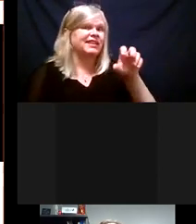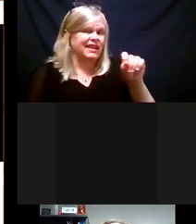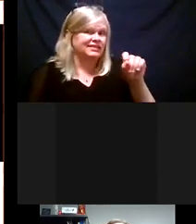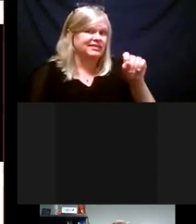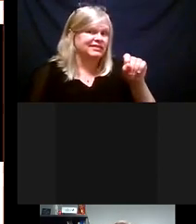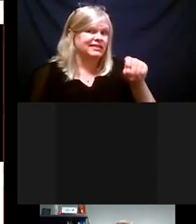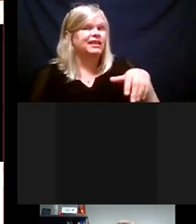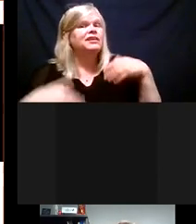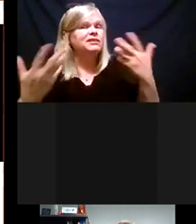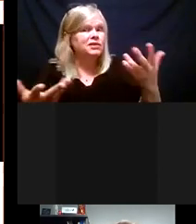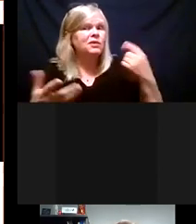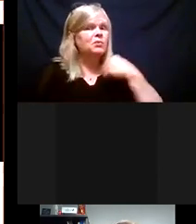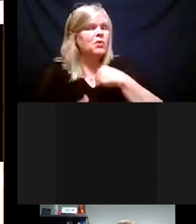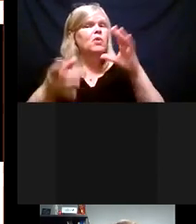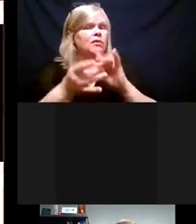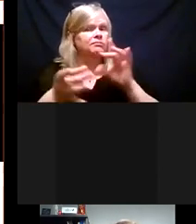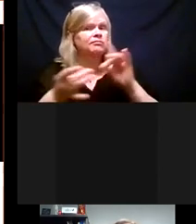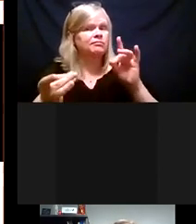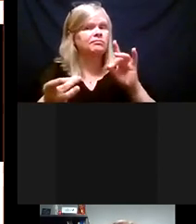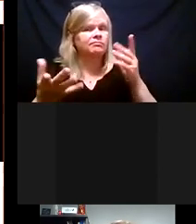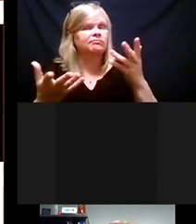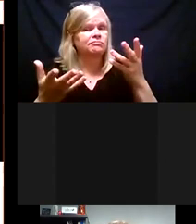WE DO WANT TO POINT OUT THAT THERE IS AN IMPORTANT